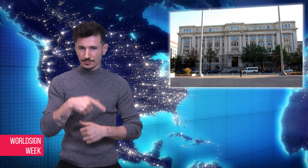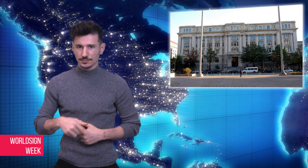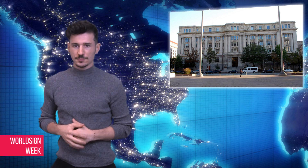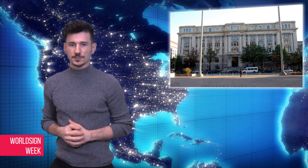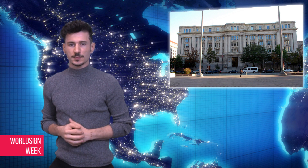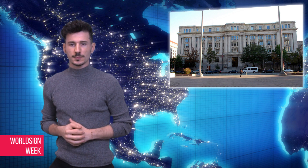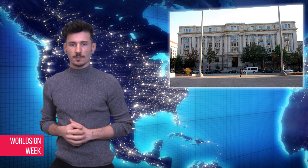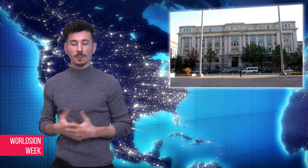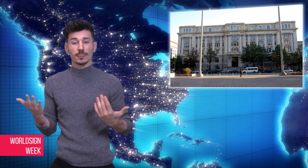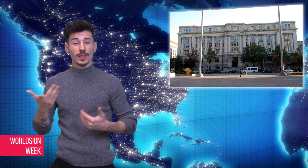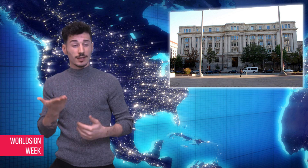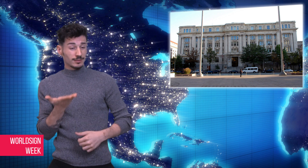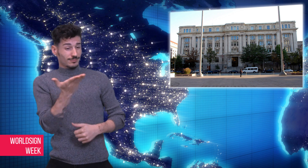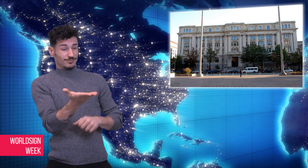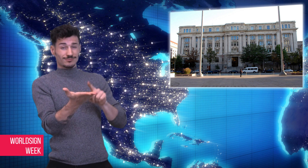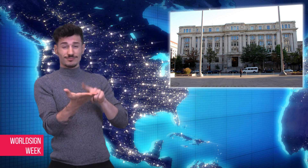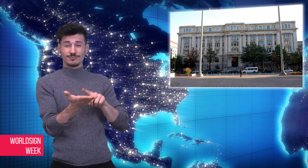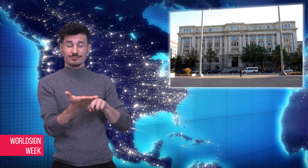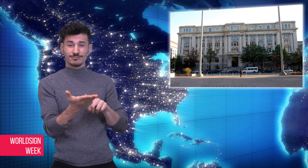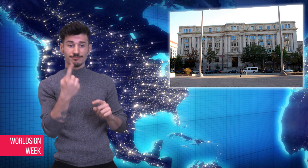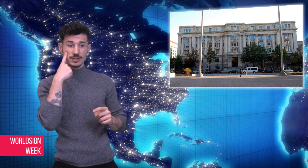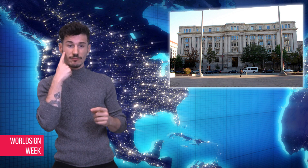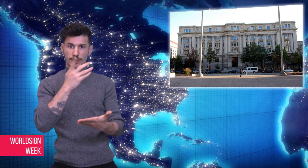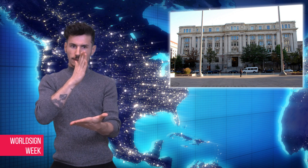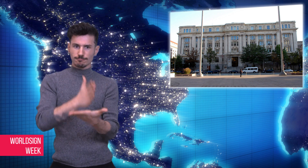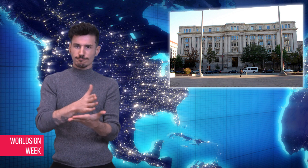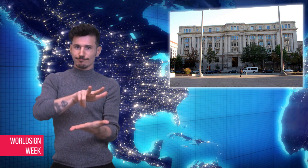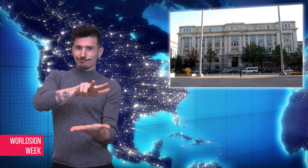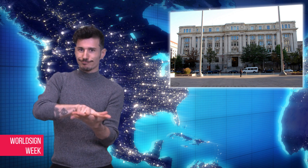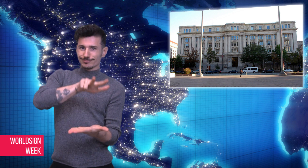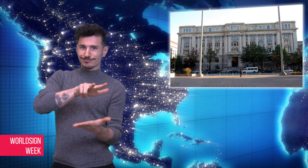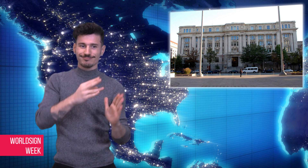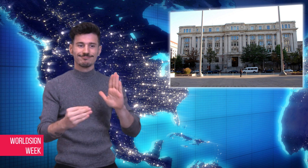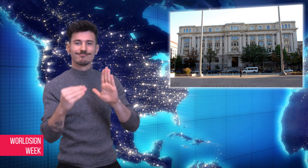of Hearing or Deaf-Blind Community to run the office.